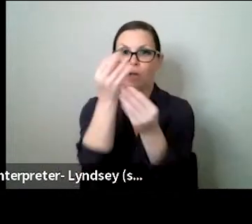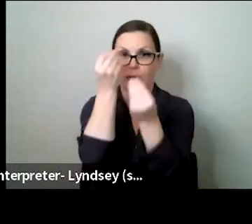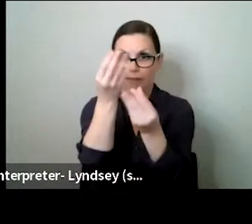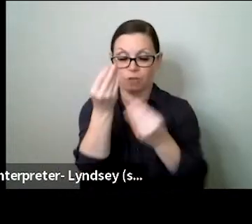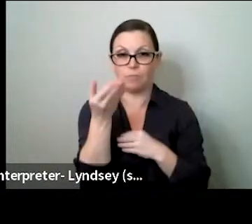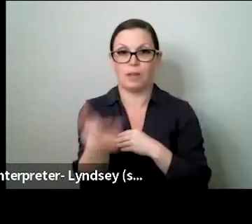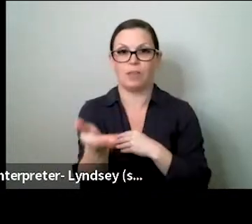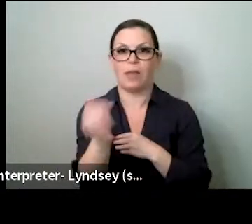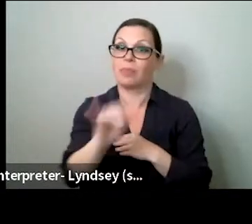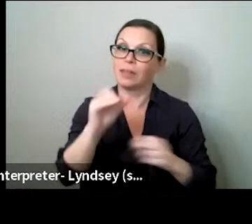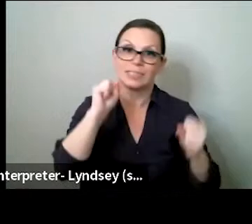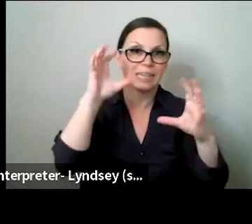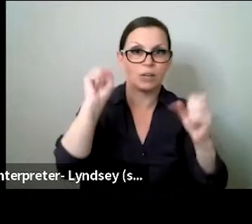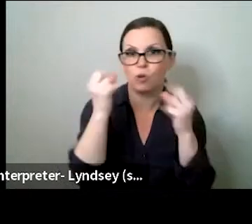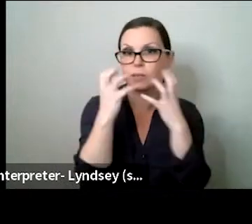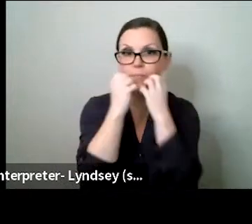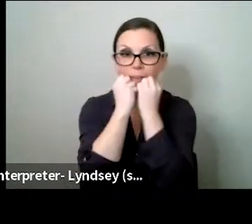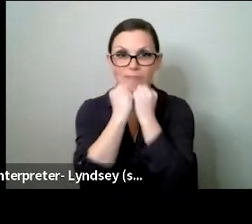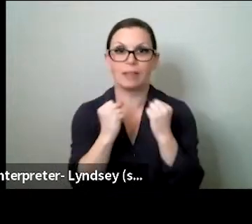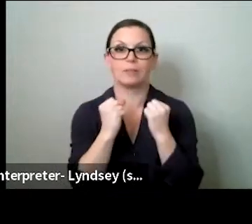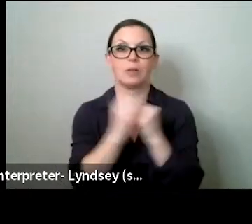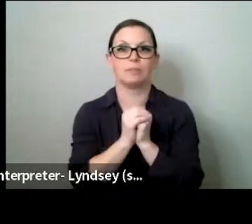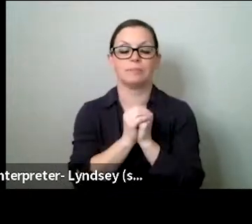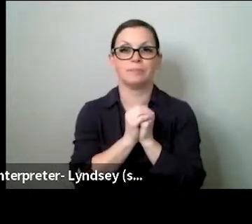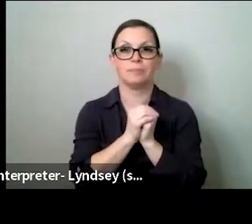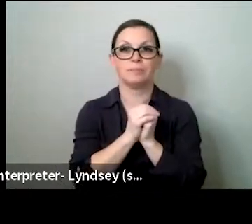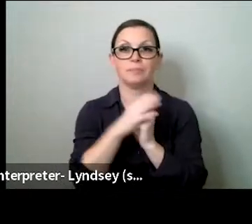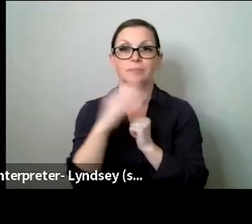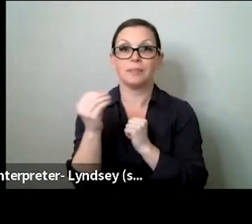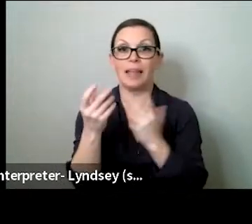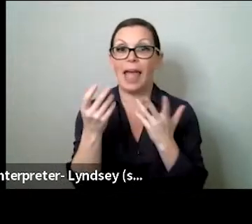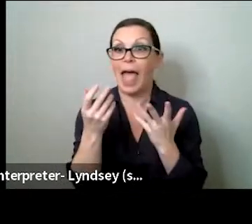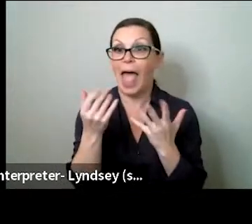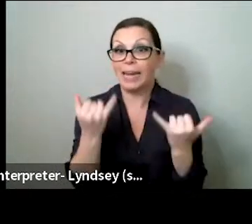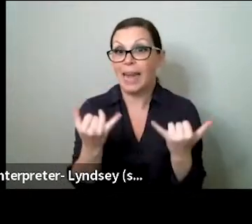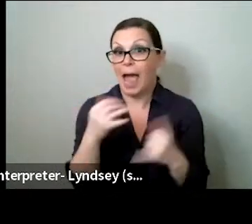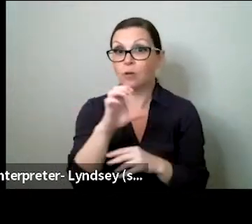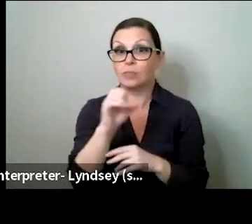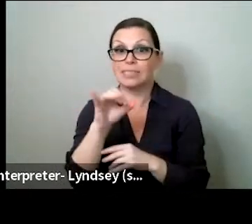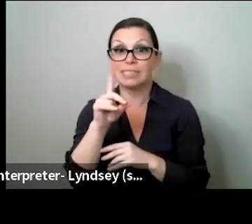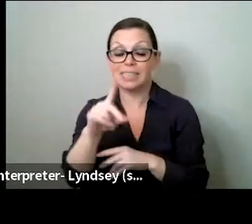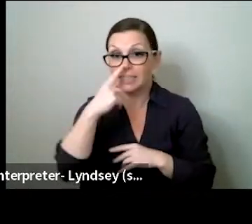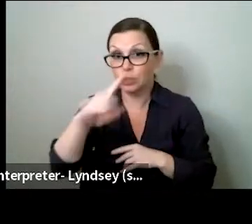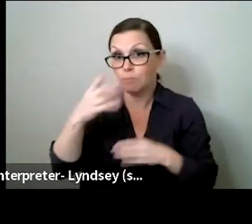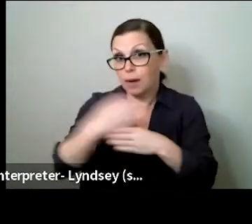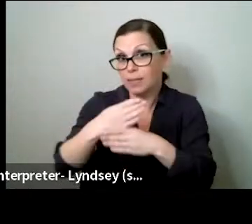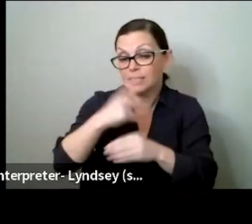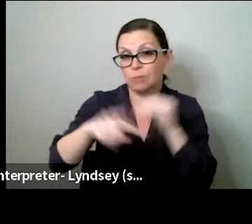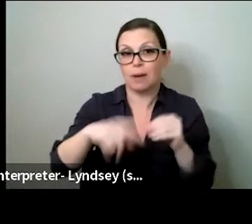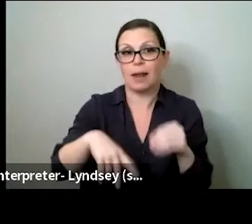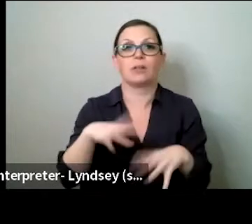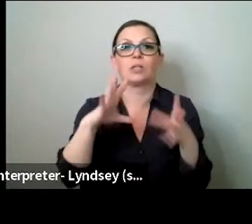which is incredibly valuable. And now, Cyd, if you wouldn't mind sharing a little bit about Storyline Online.